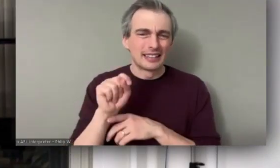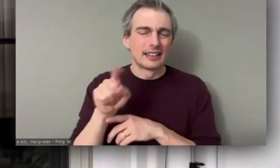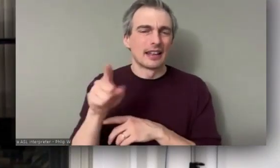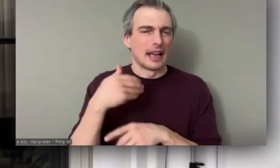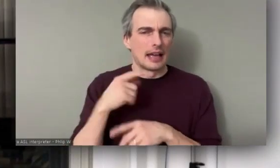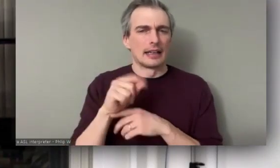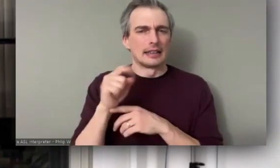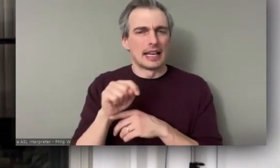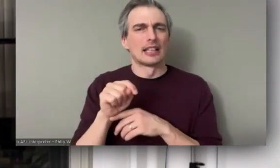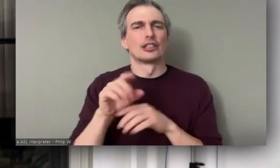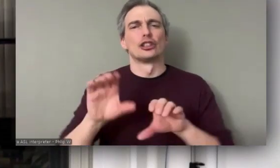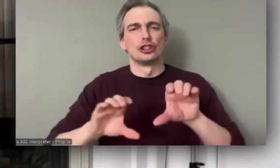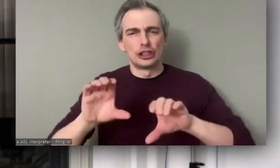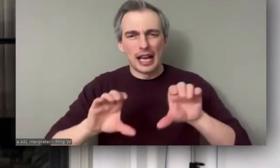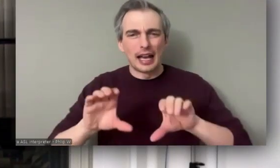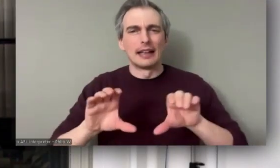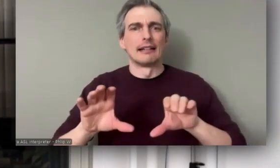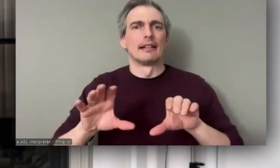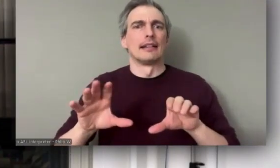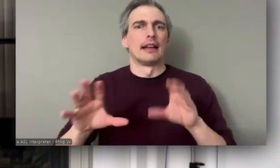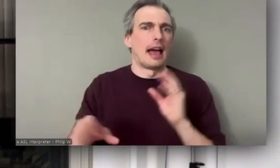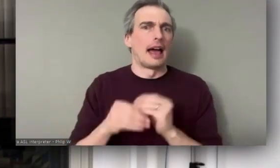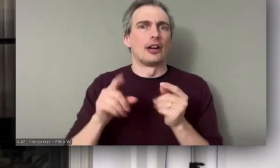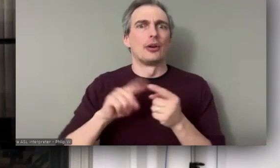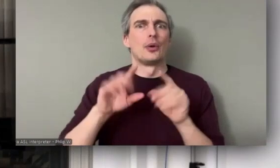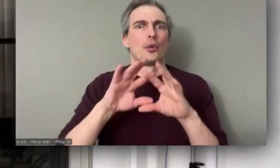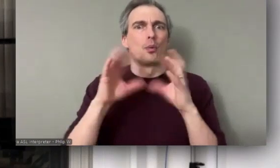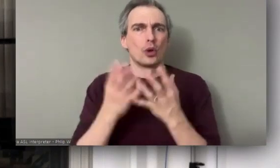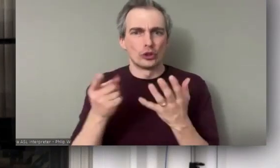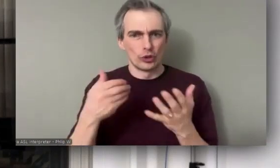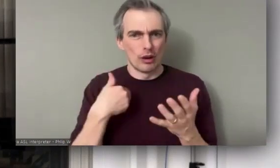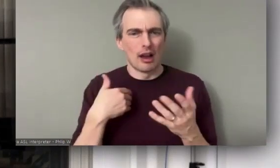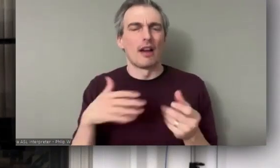So you had... Just, like, full access to type into it.